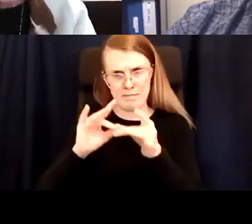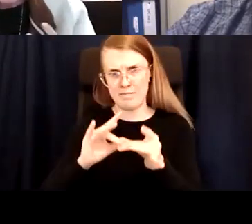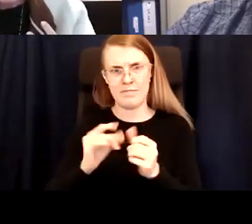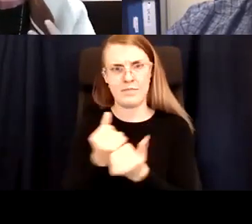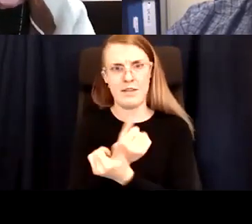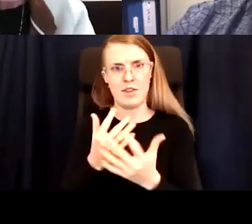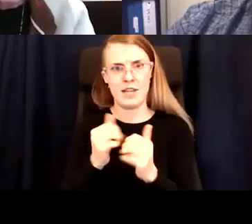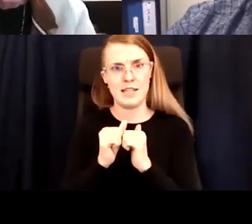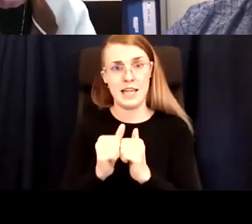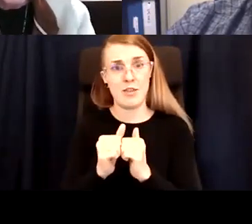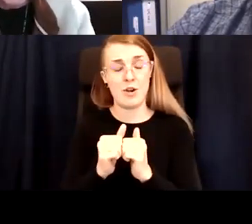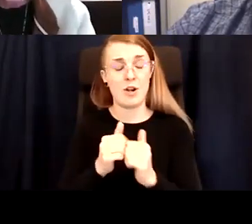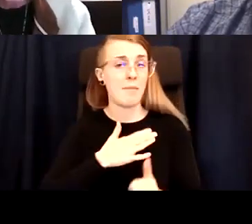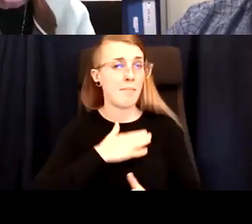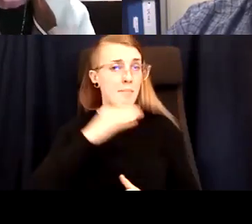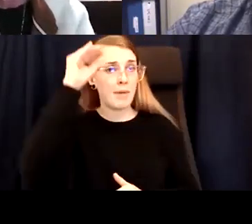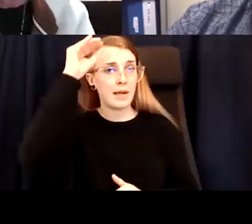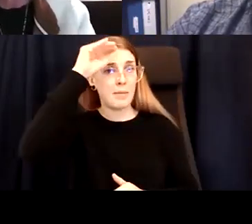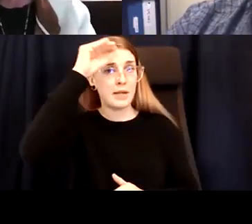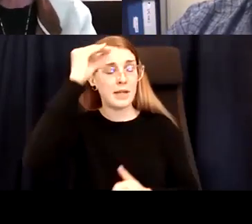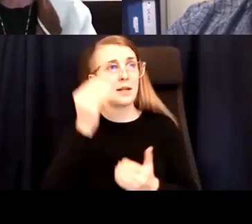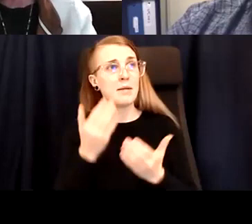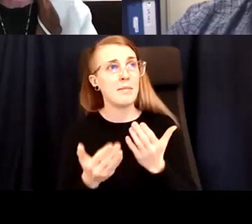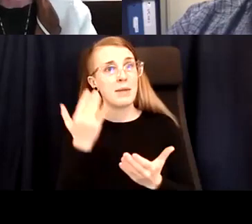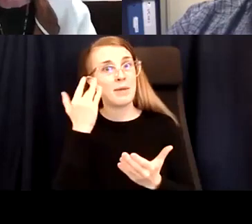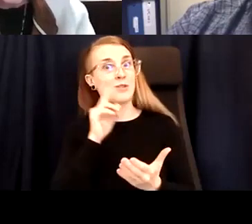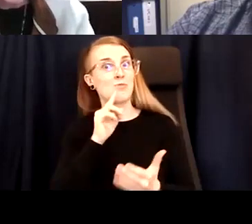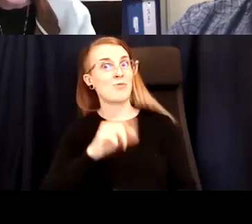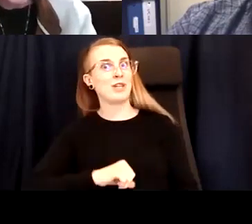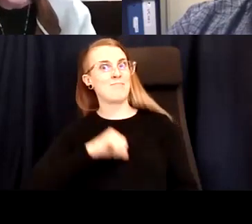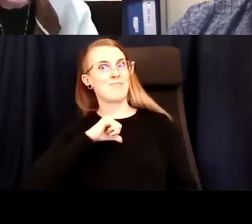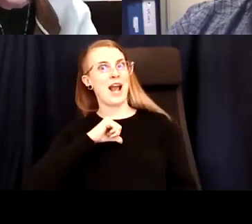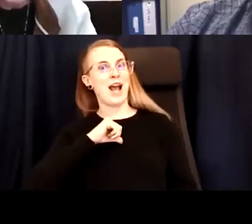opinion, and maybe because it's because we're really proud to be a CCBHC and to be one